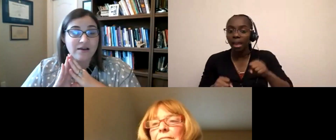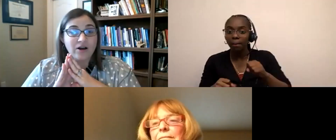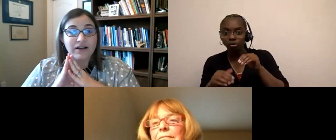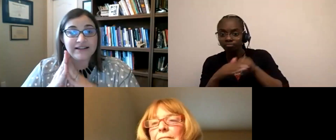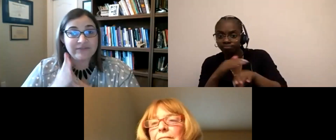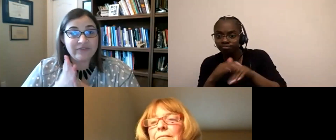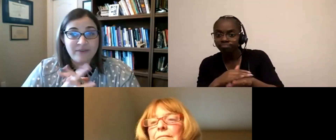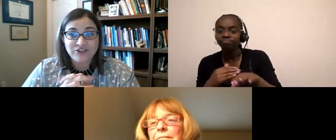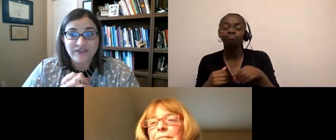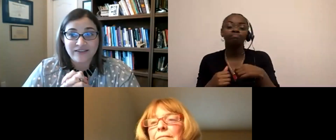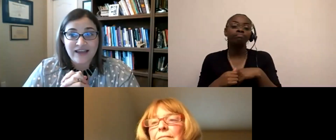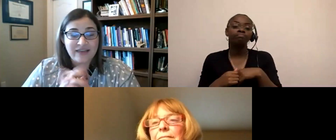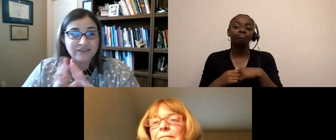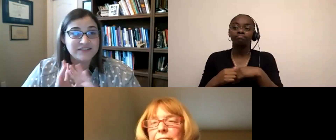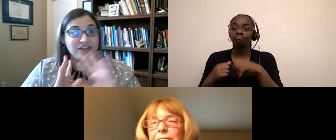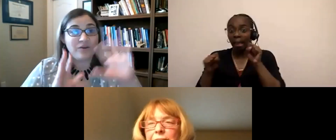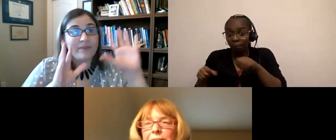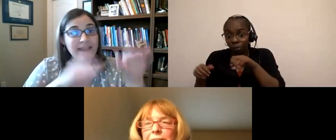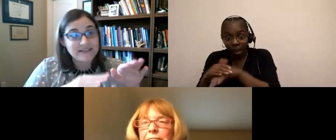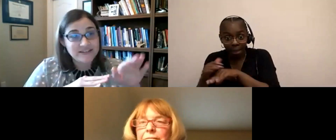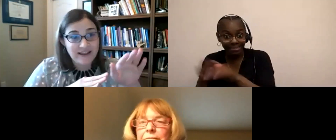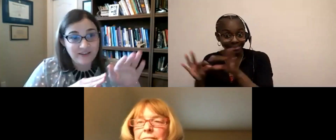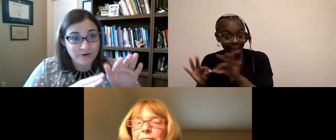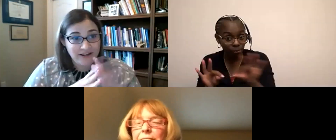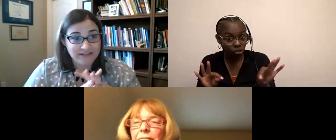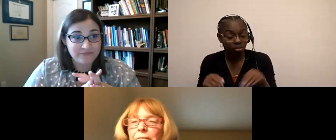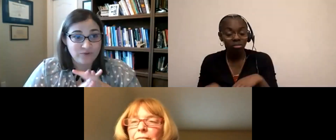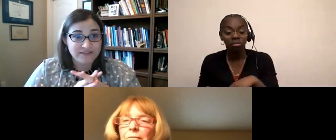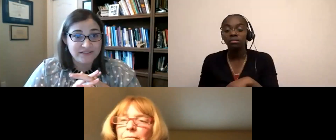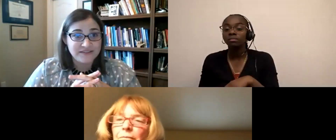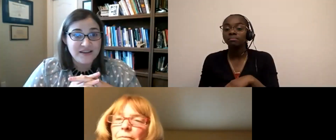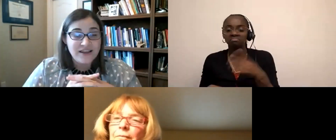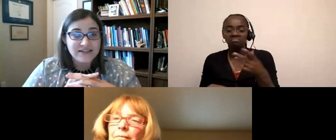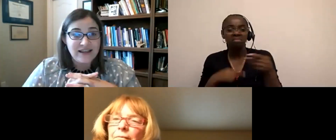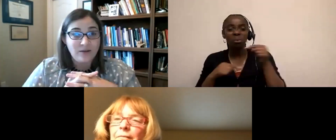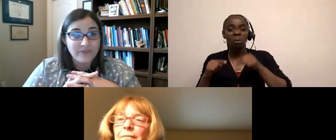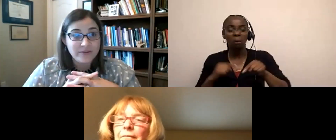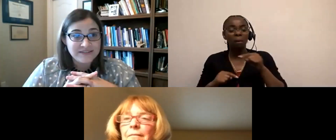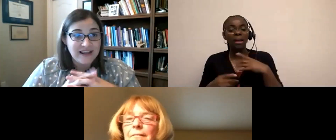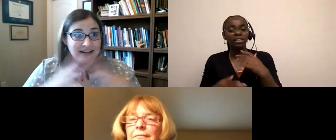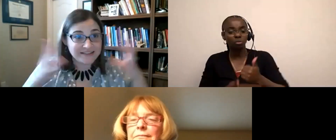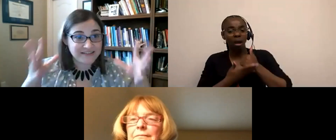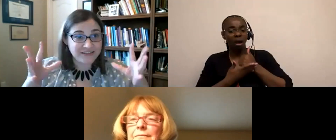AND ALL KINDS OF STUFF LIKE THAT THAT GOES BACK TO CA HANDS & VOICES TO HELP THEM DECIDE